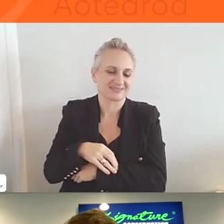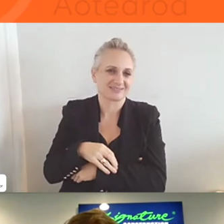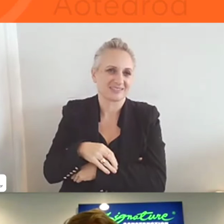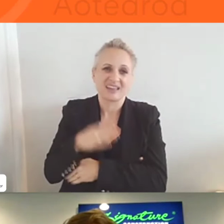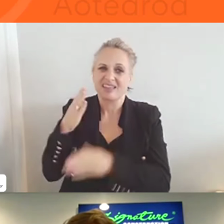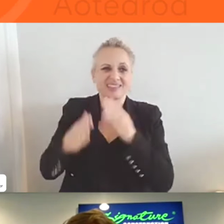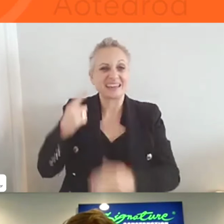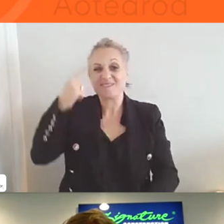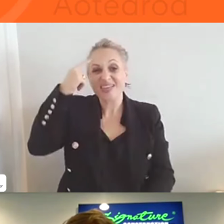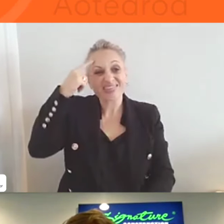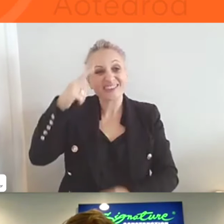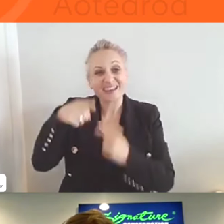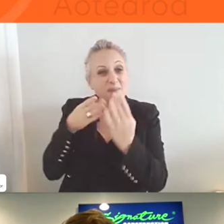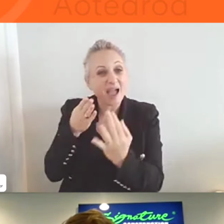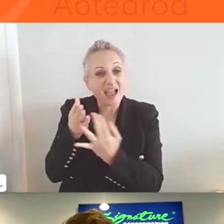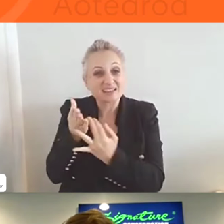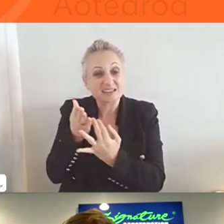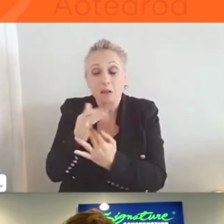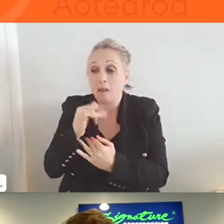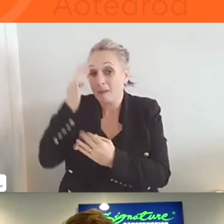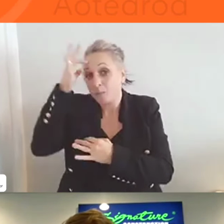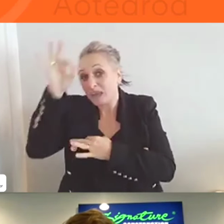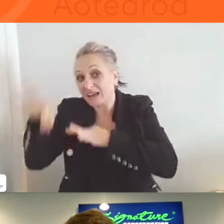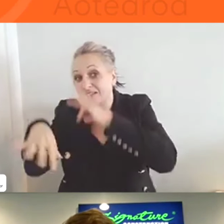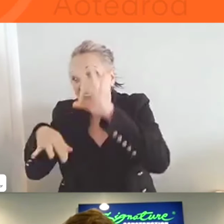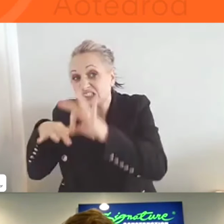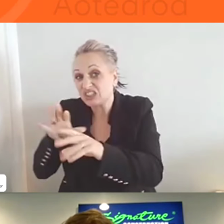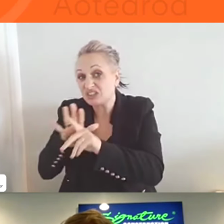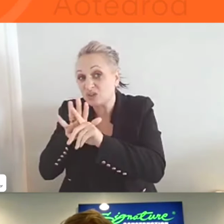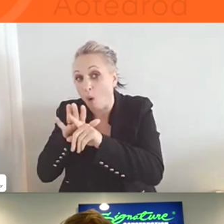unless we push that to them. So, like I say, I think that's where